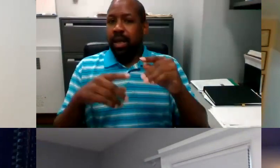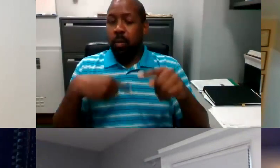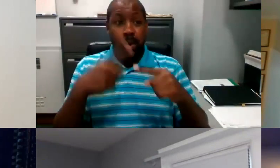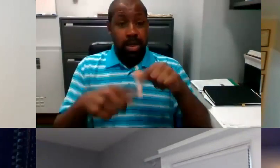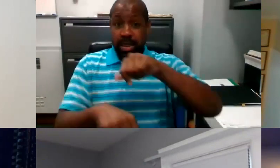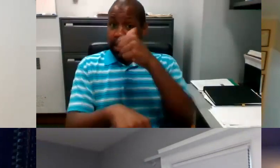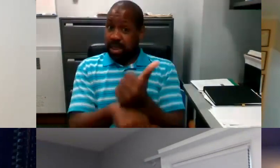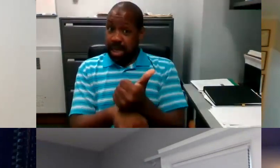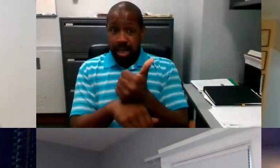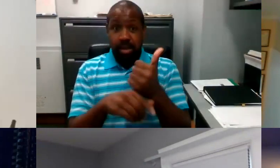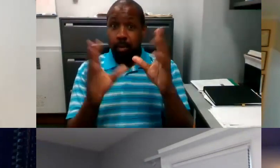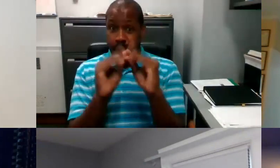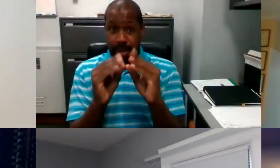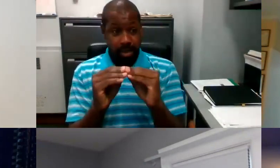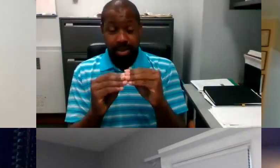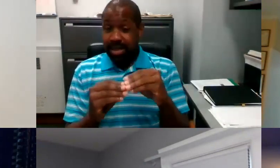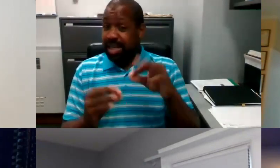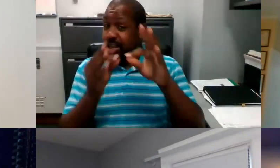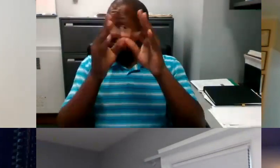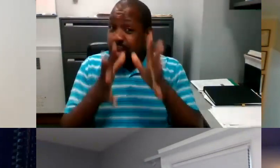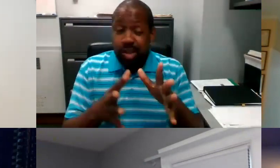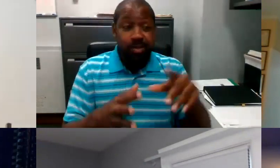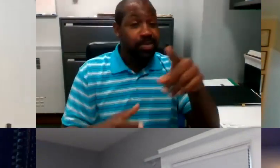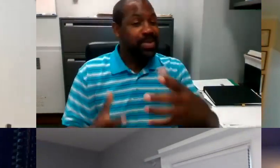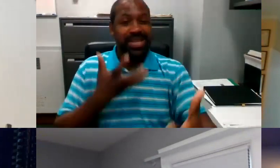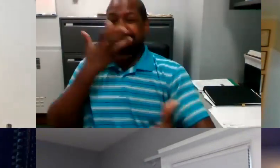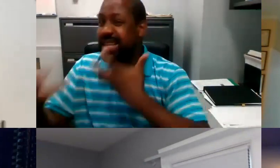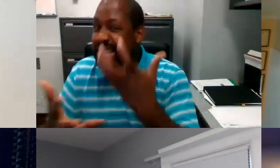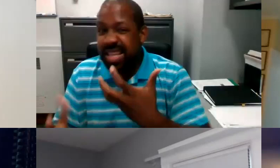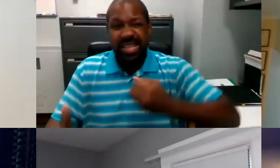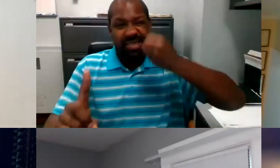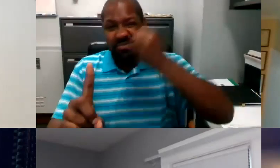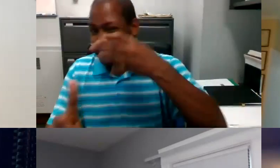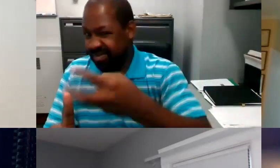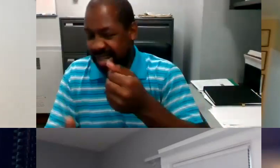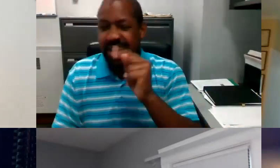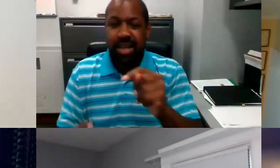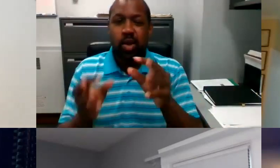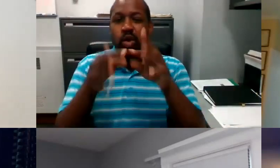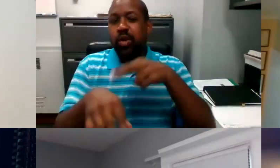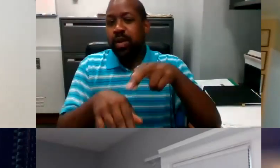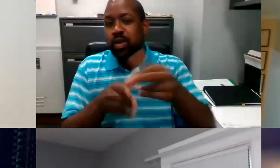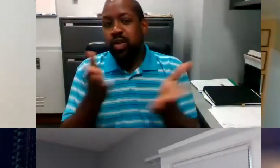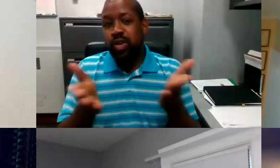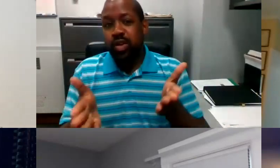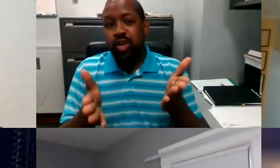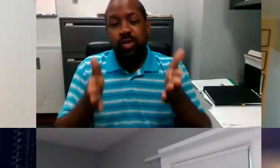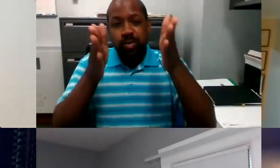THERE WAS SOME DRAMA. WHAT DO I SAY? IT'S HARD TO DESCRIBE.